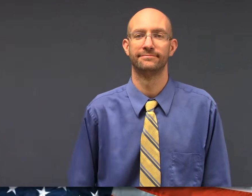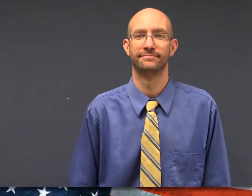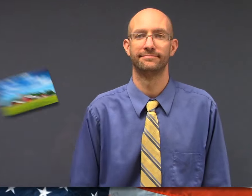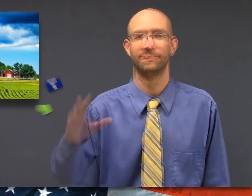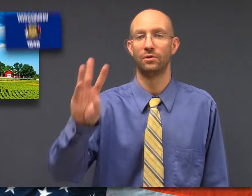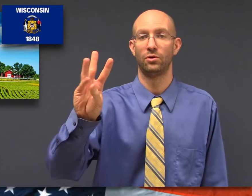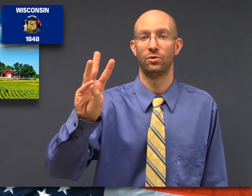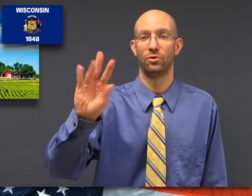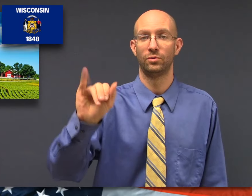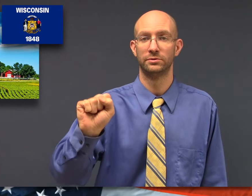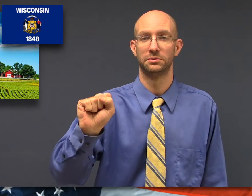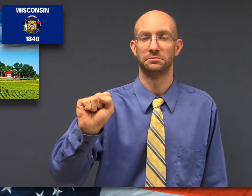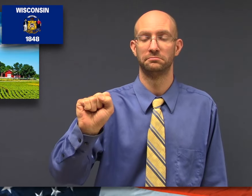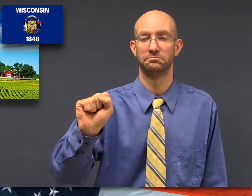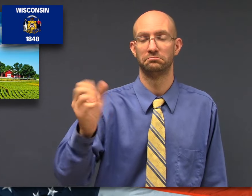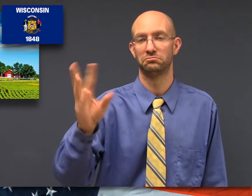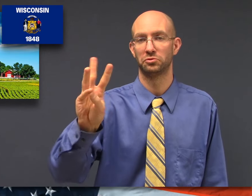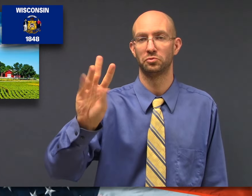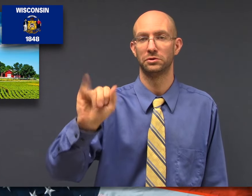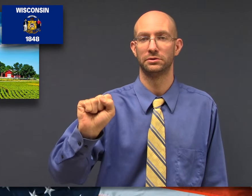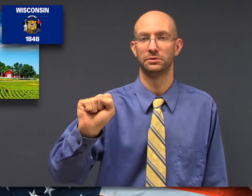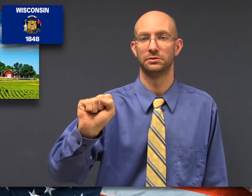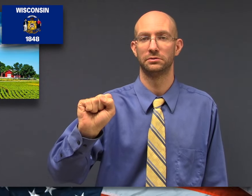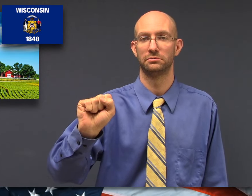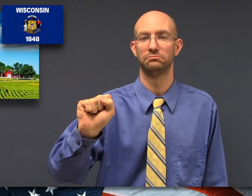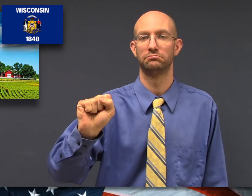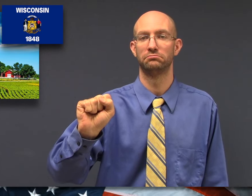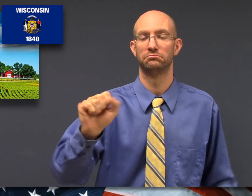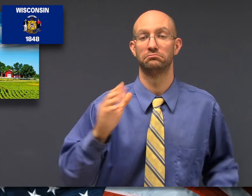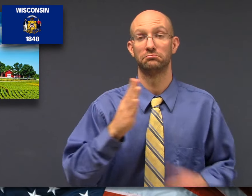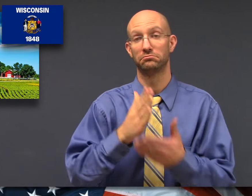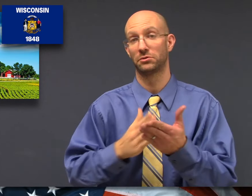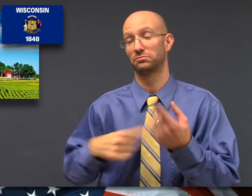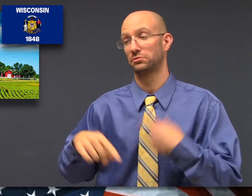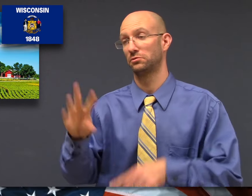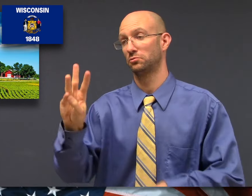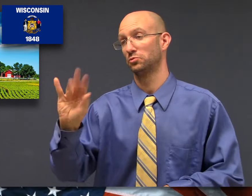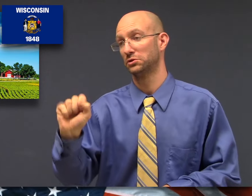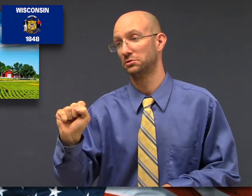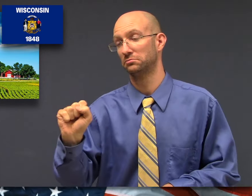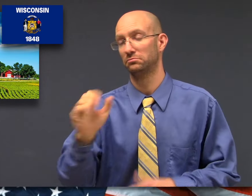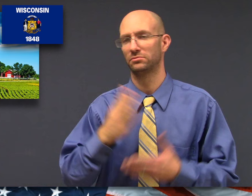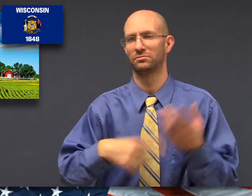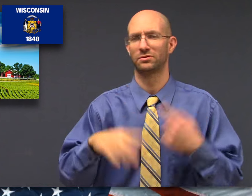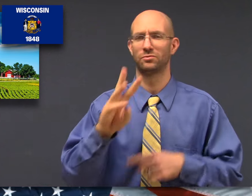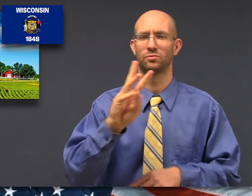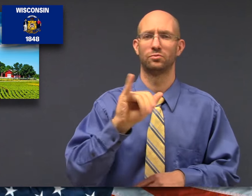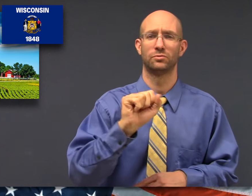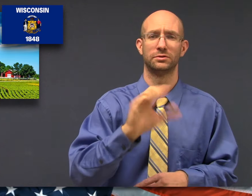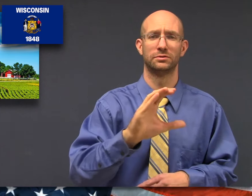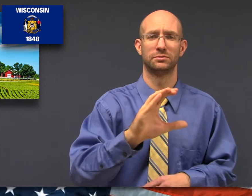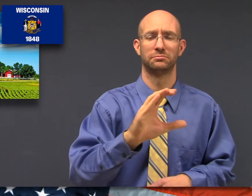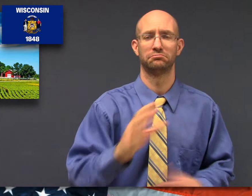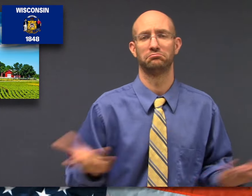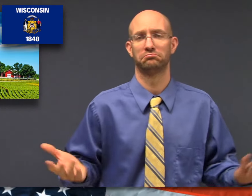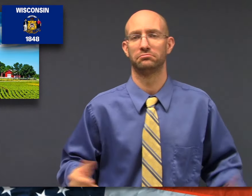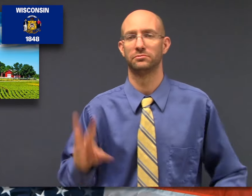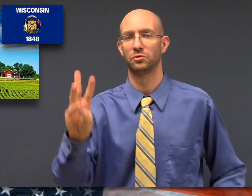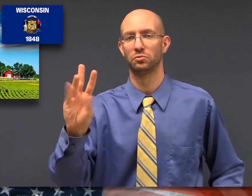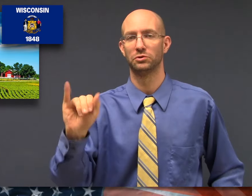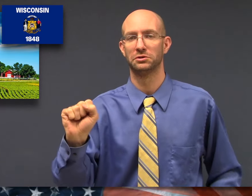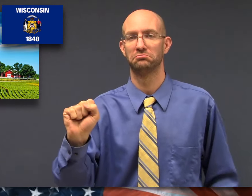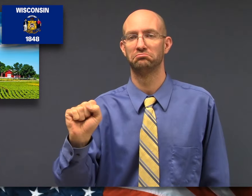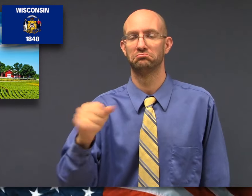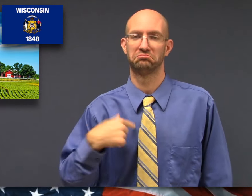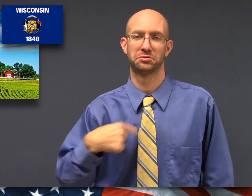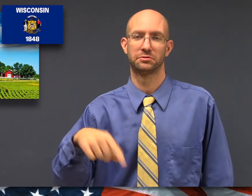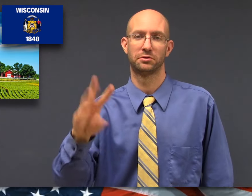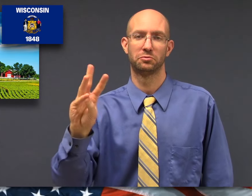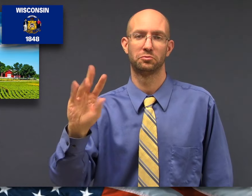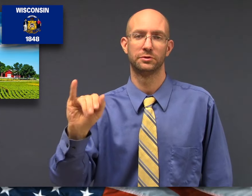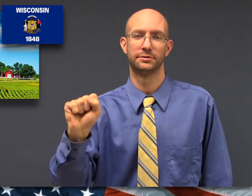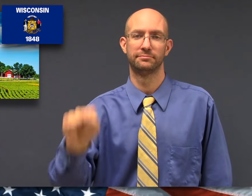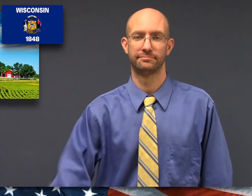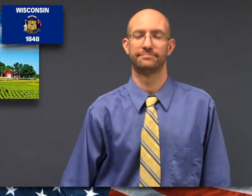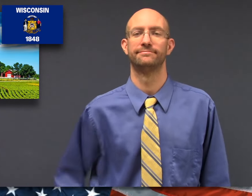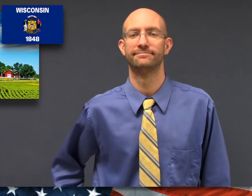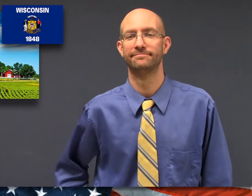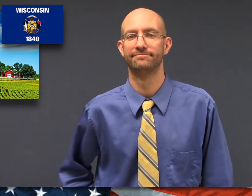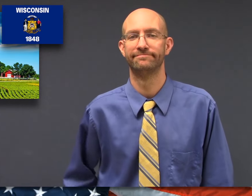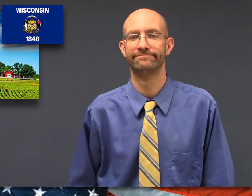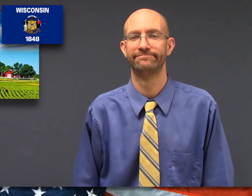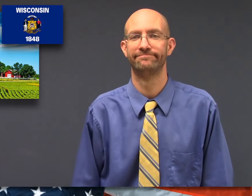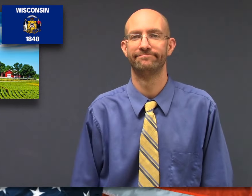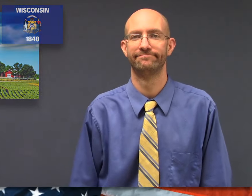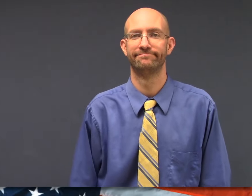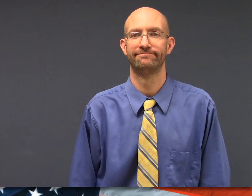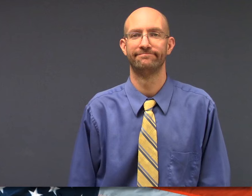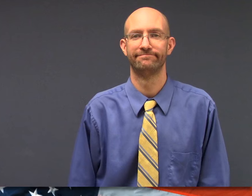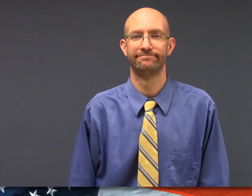fs-WIS